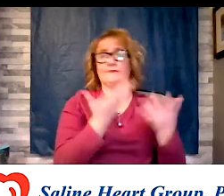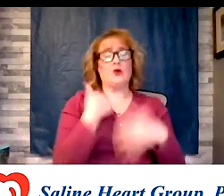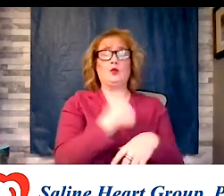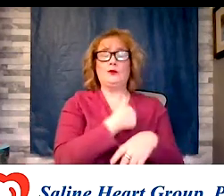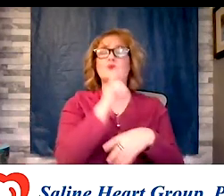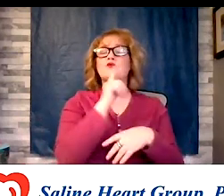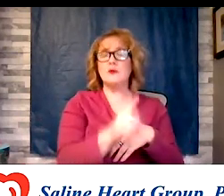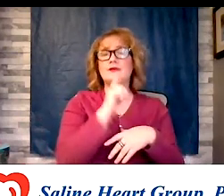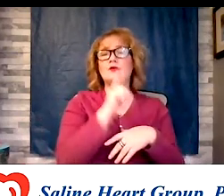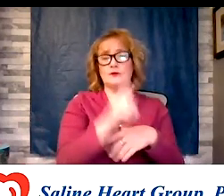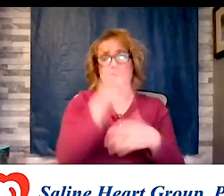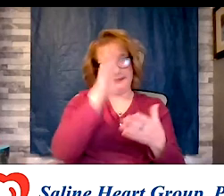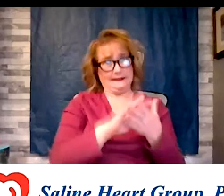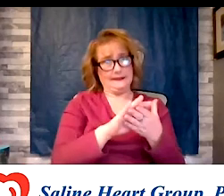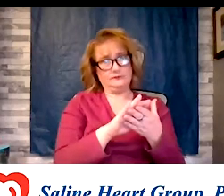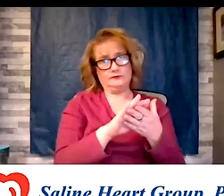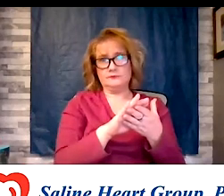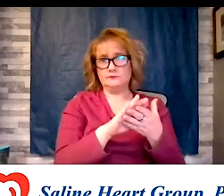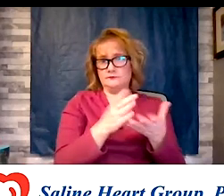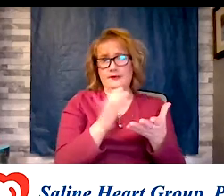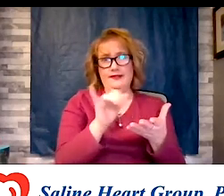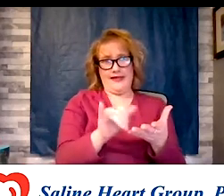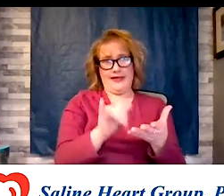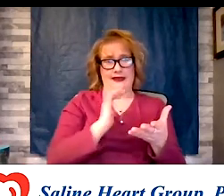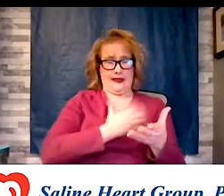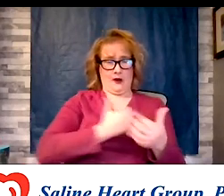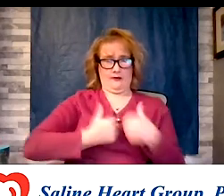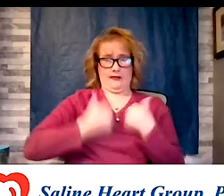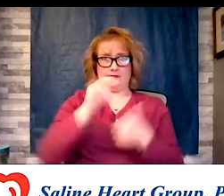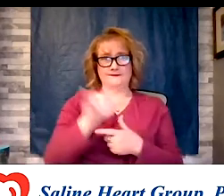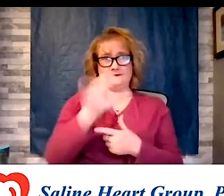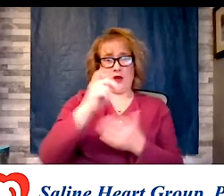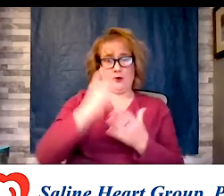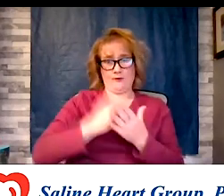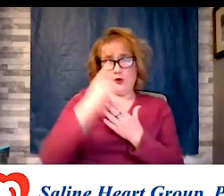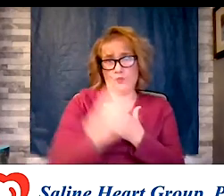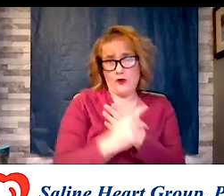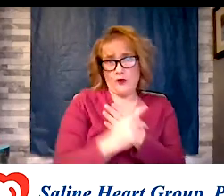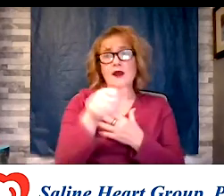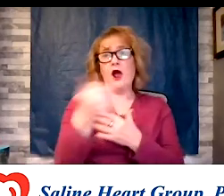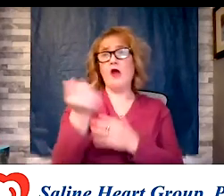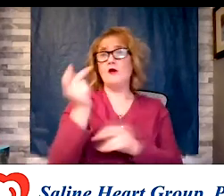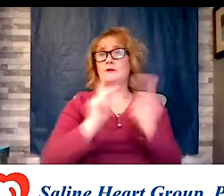that our lifestyle programs and other folks's lifestyle programs can end up making a big